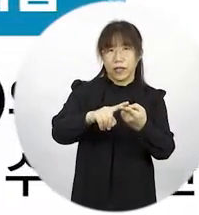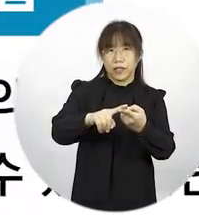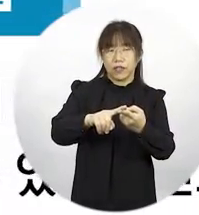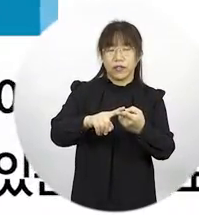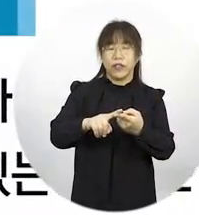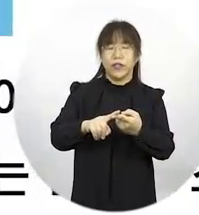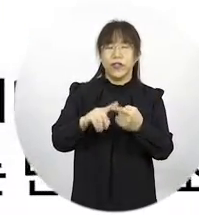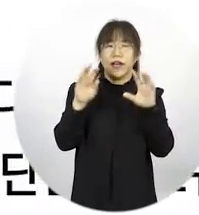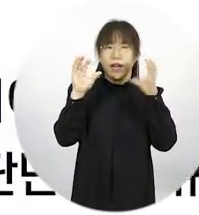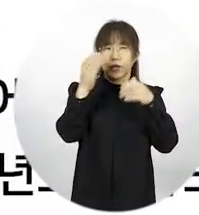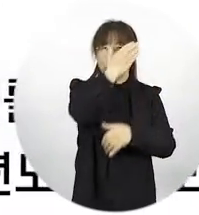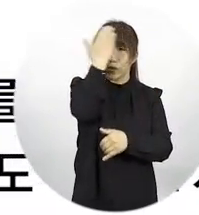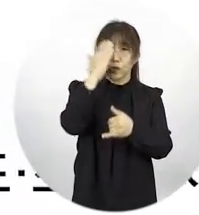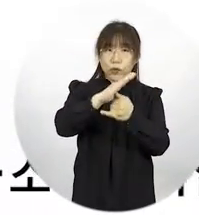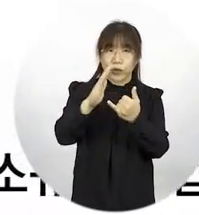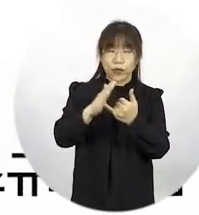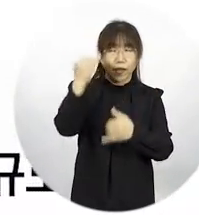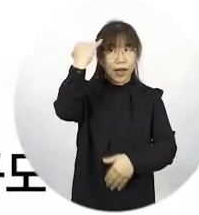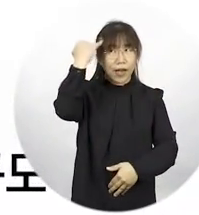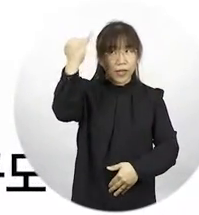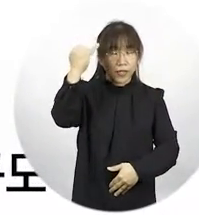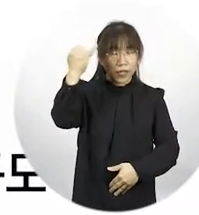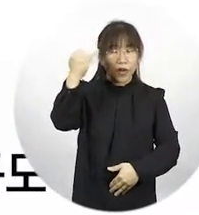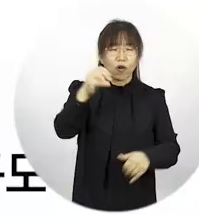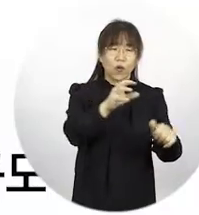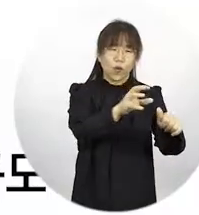children and adolescents can propose projects that can actively utilize ideas.